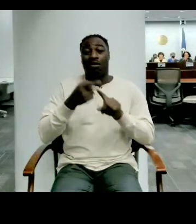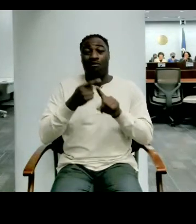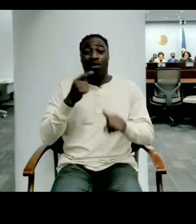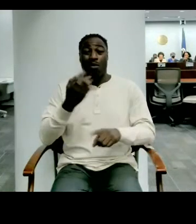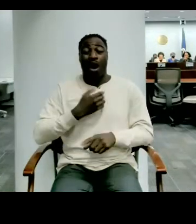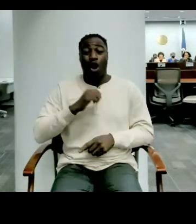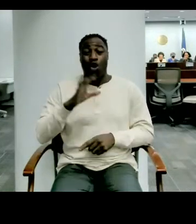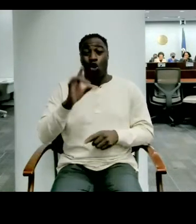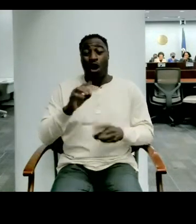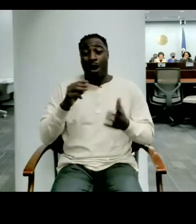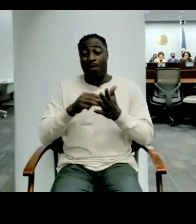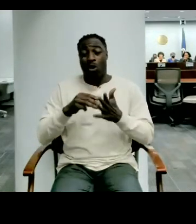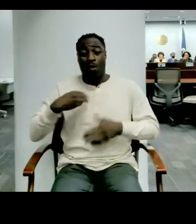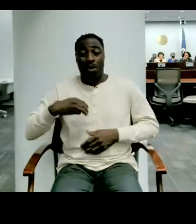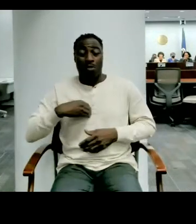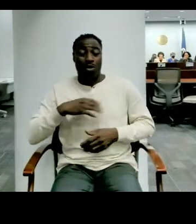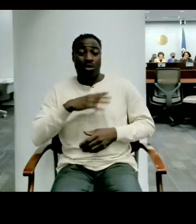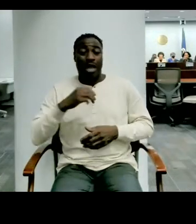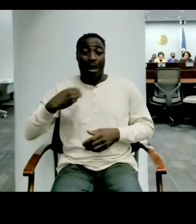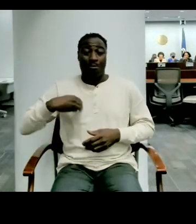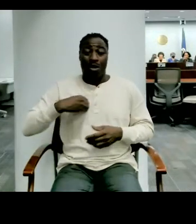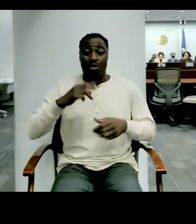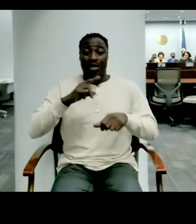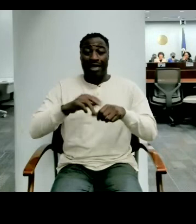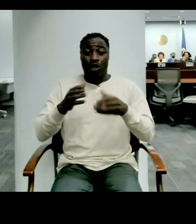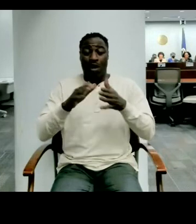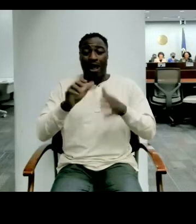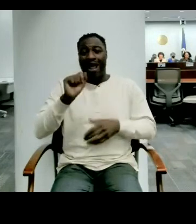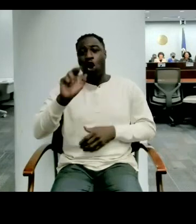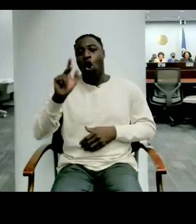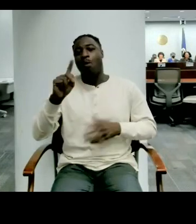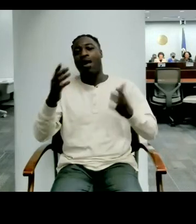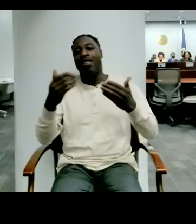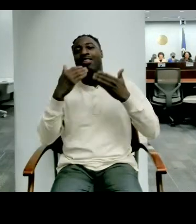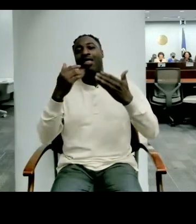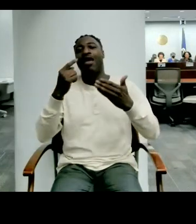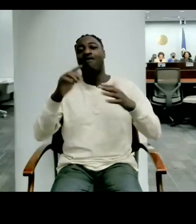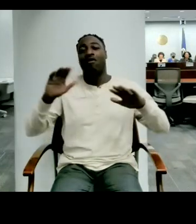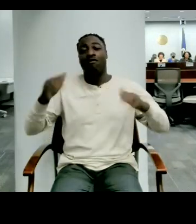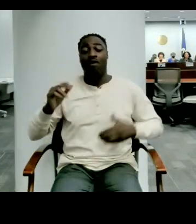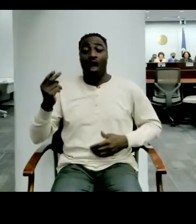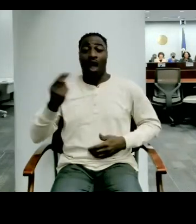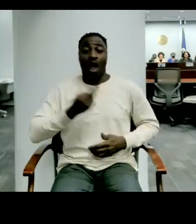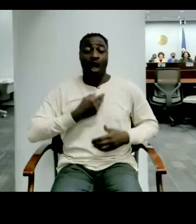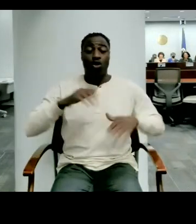older Americans nationwide AARP thanks you for inviting us to testify today to